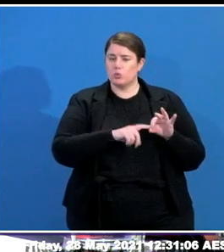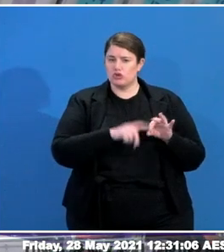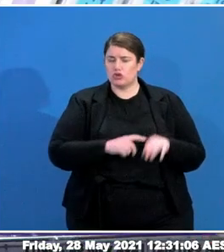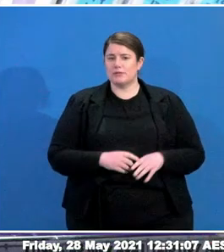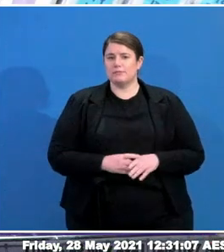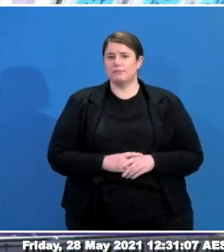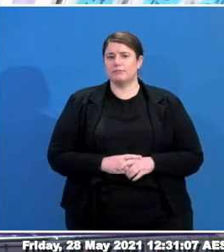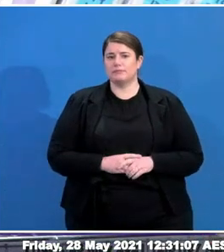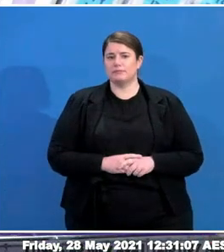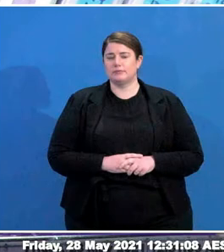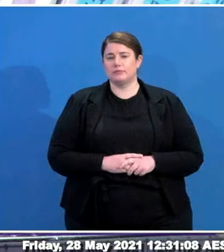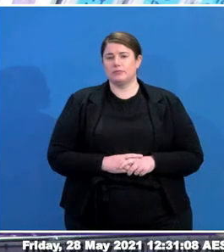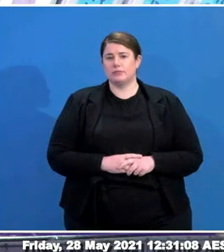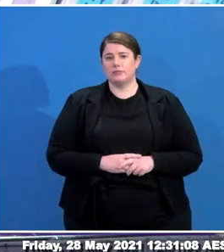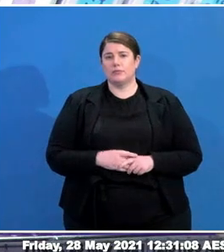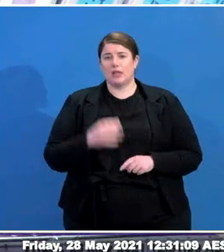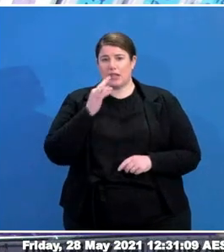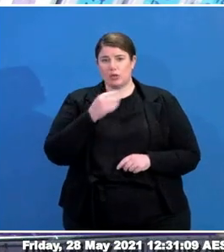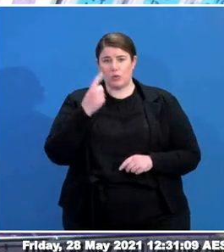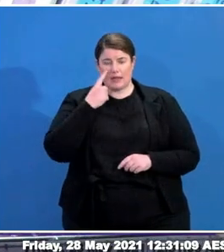Can I ask you to have a look at the document D19.